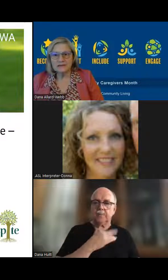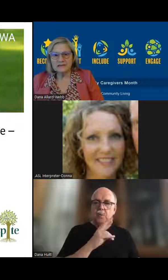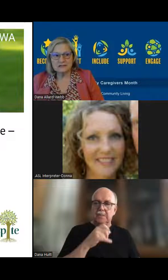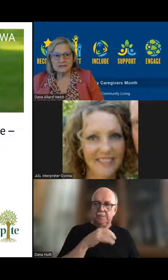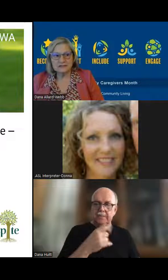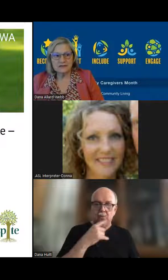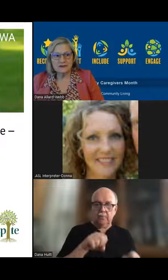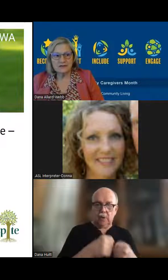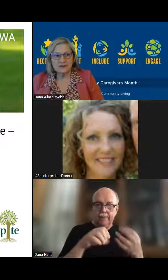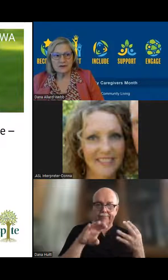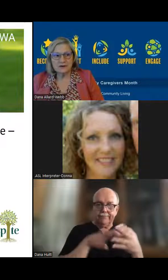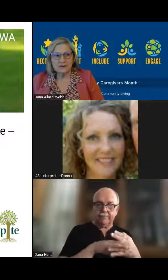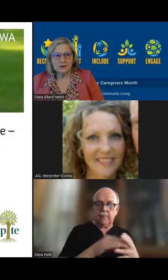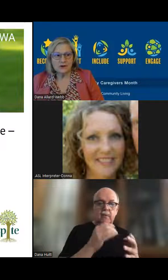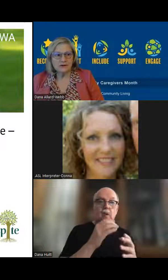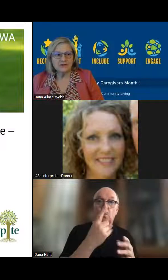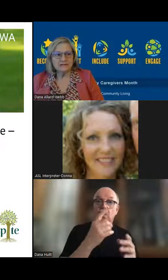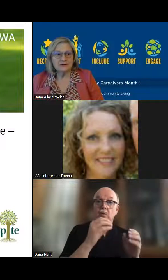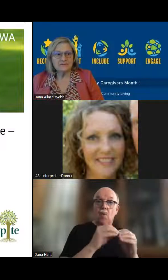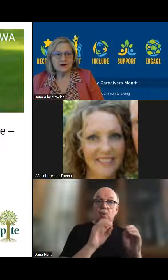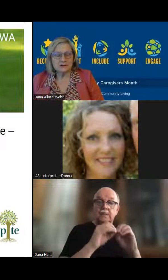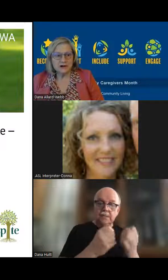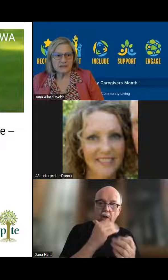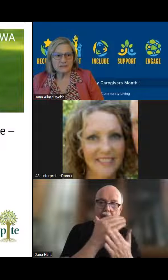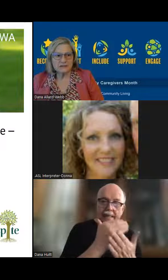care aide because that's what calls to them and speaks to their heart